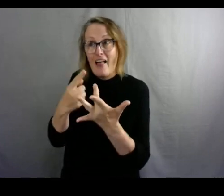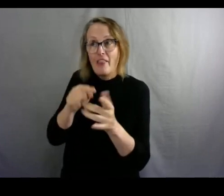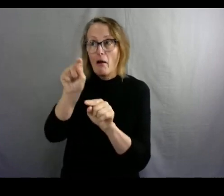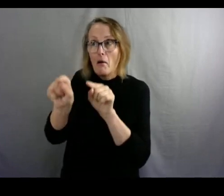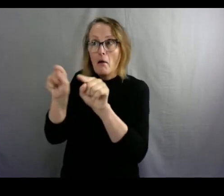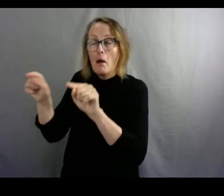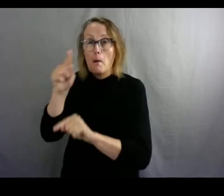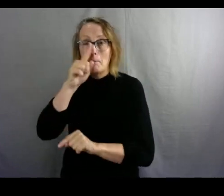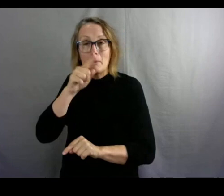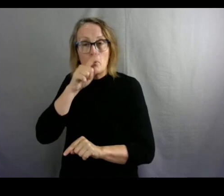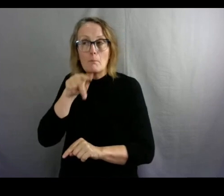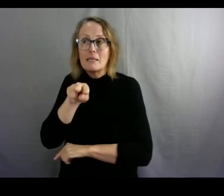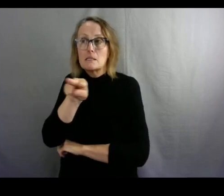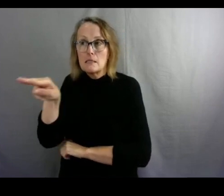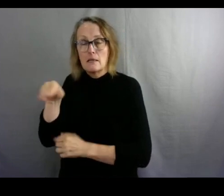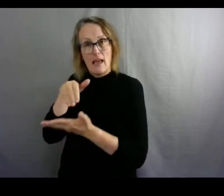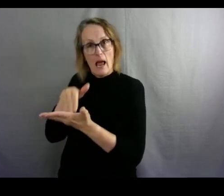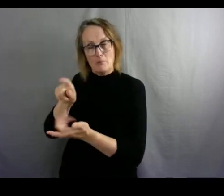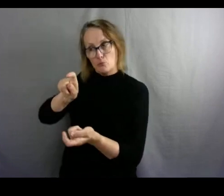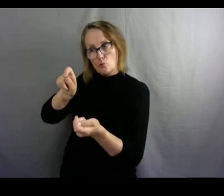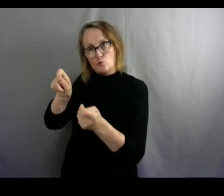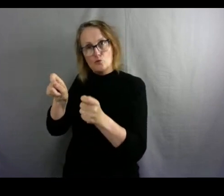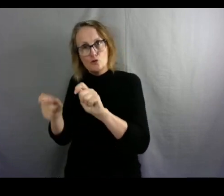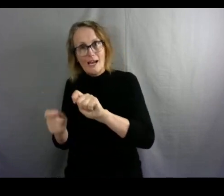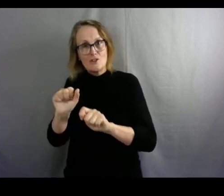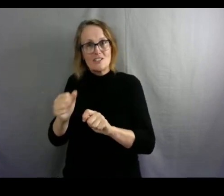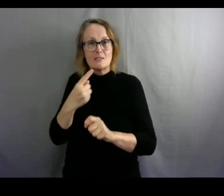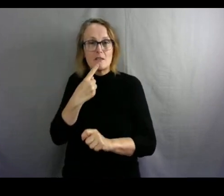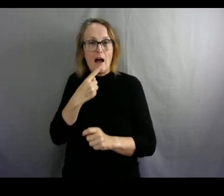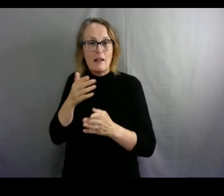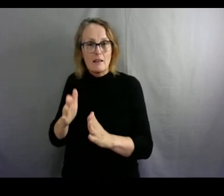And so, I mean, it, I won't say changed completely.